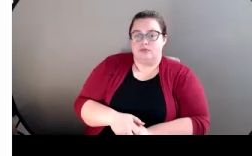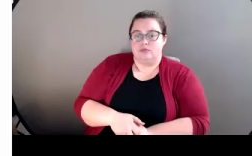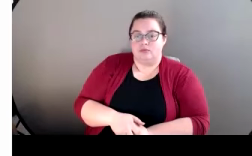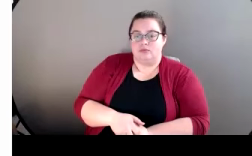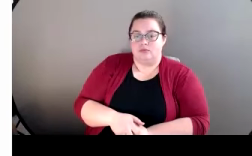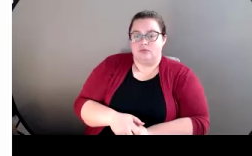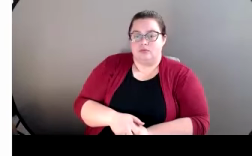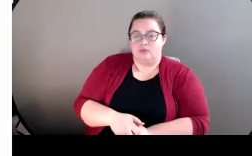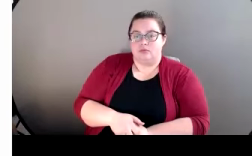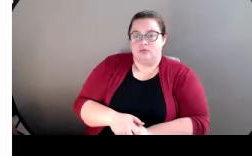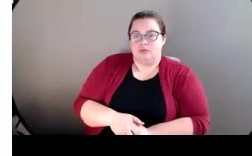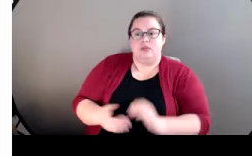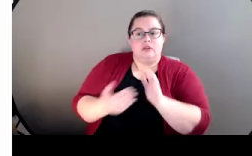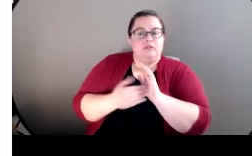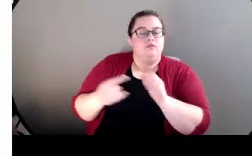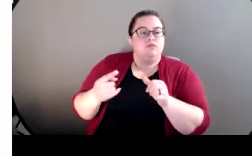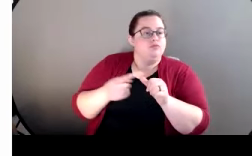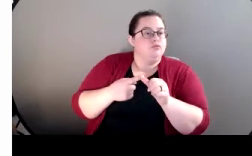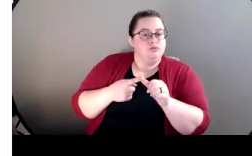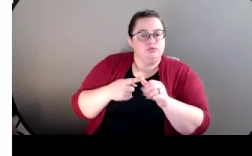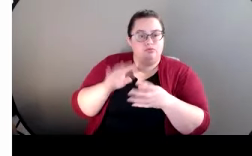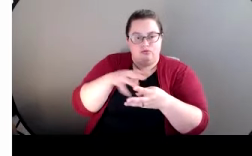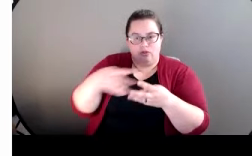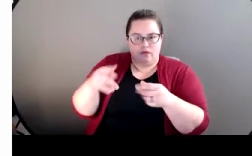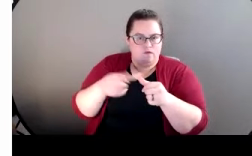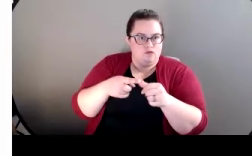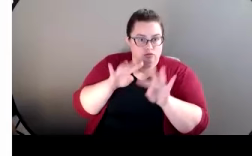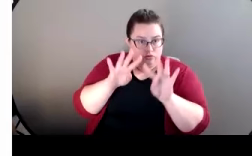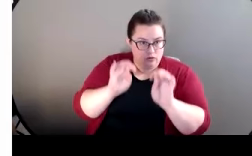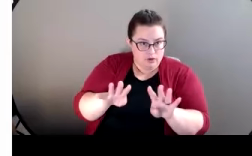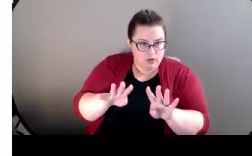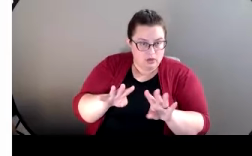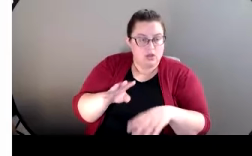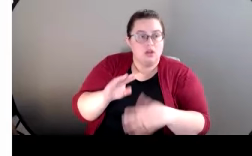first chart, that first survey, students, if they can't afford the book,